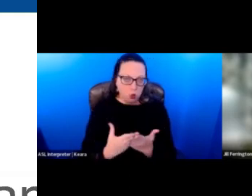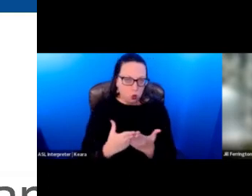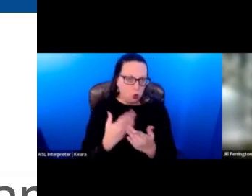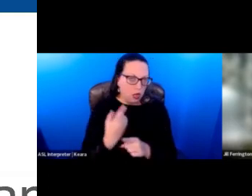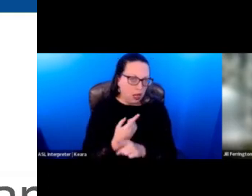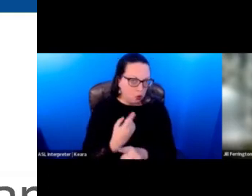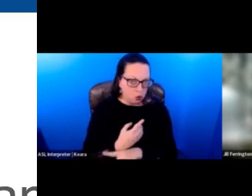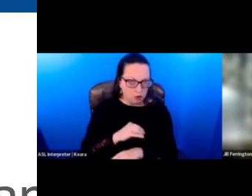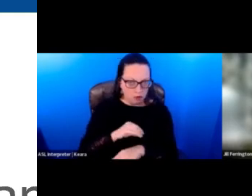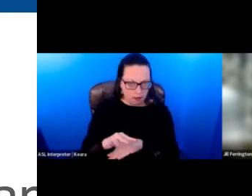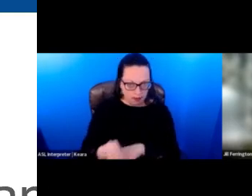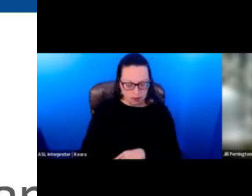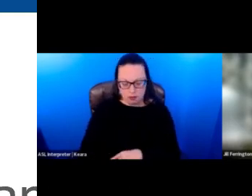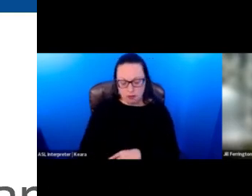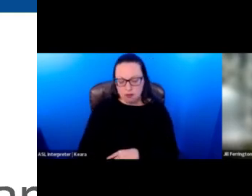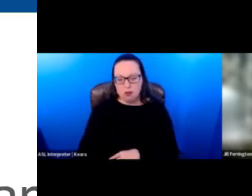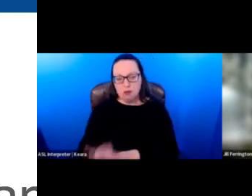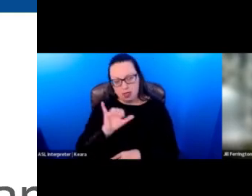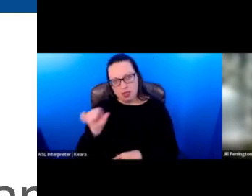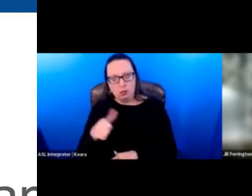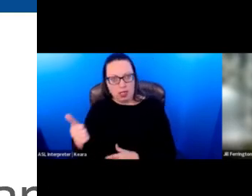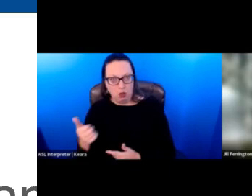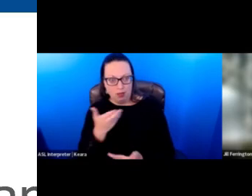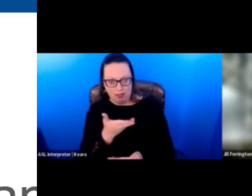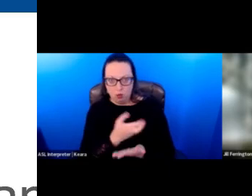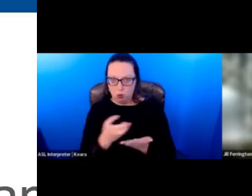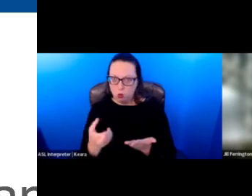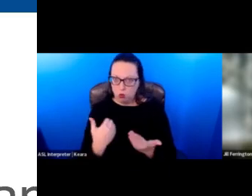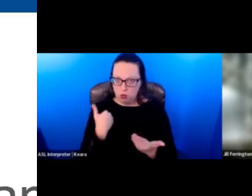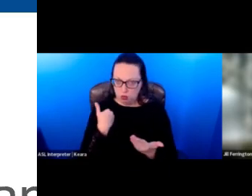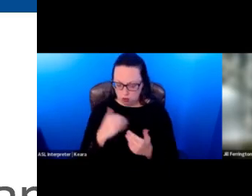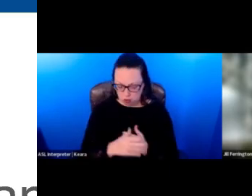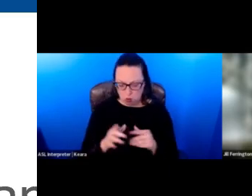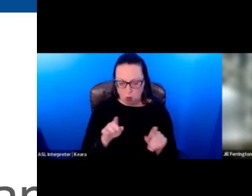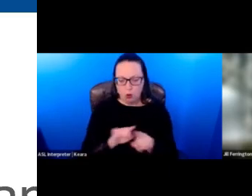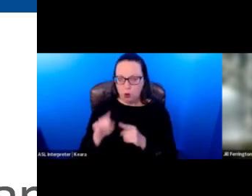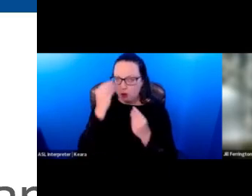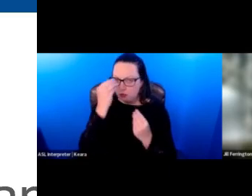else that this resource holds. It also has information about accommodations so that I can get